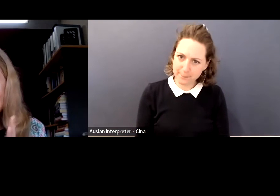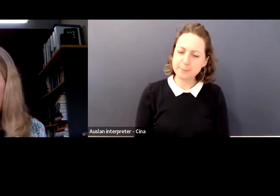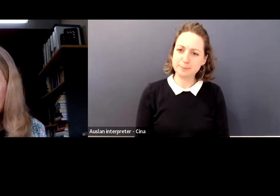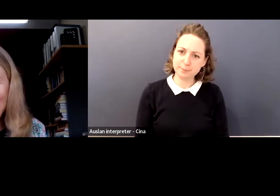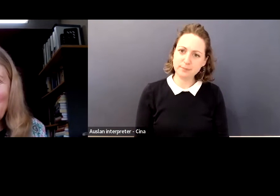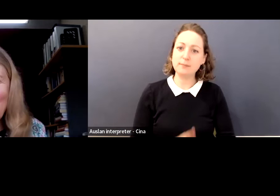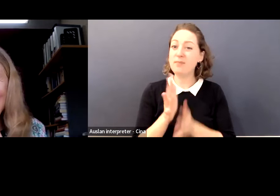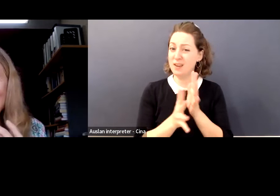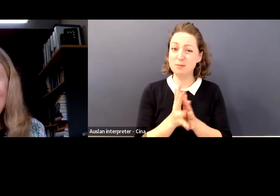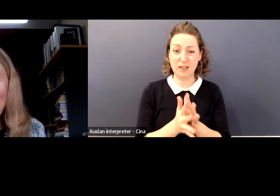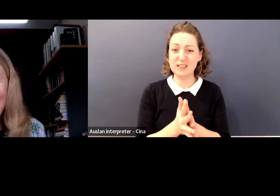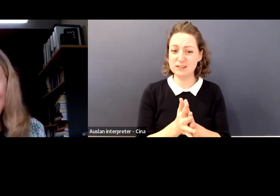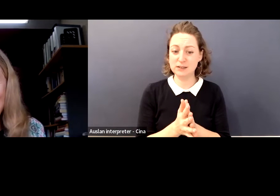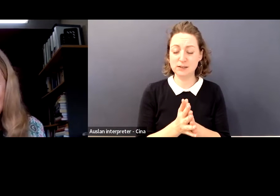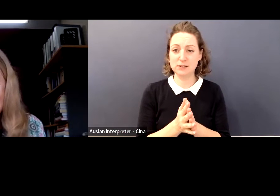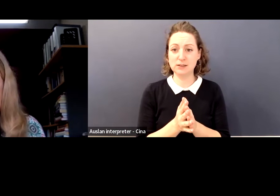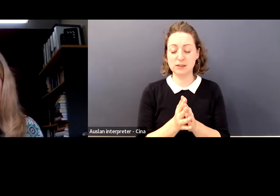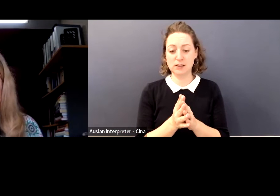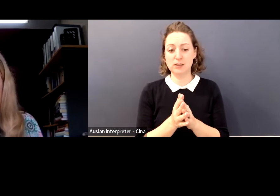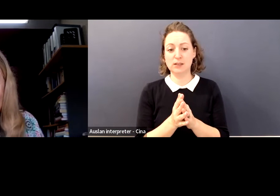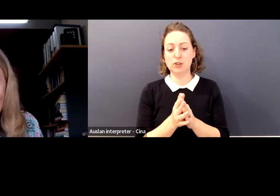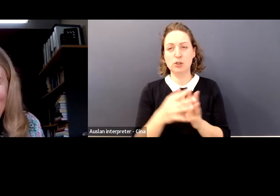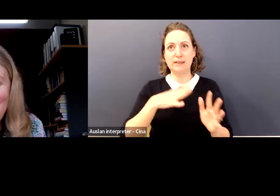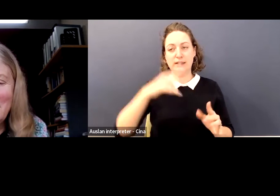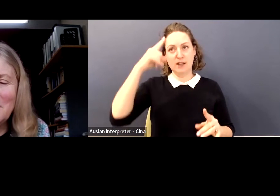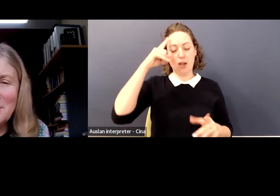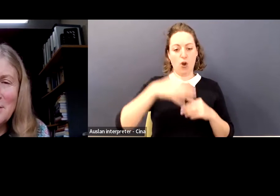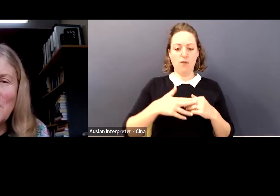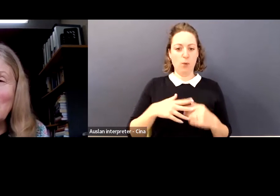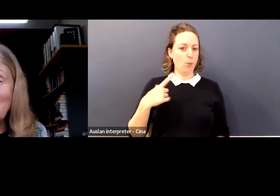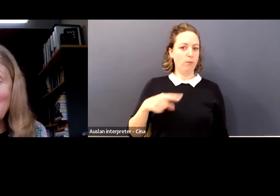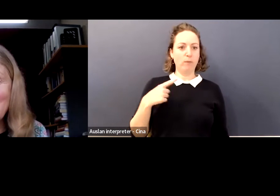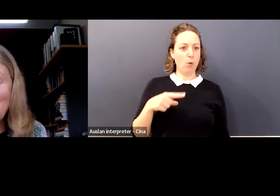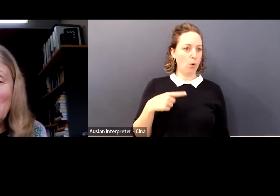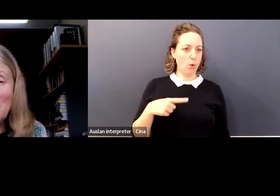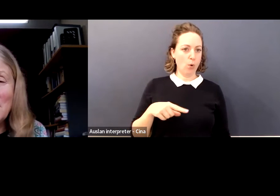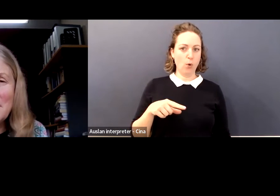a matter of the particular purpose for which the terminology is being used.